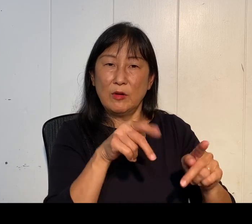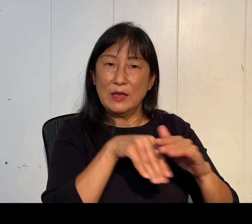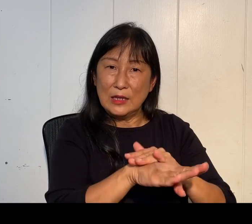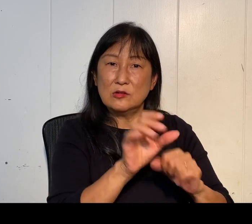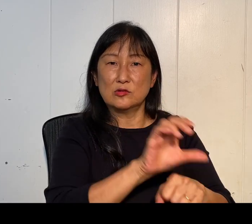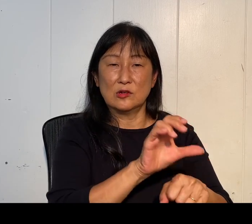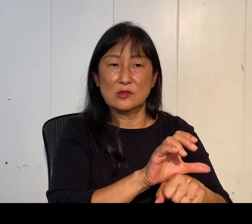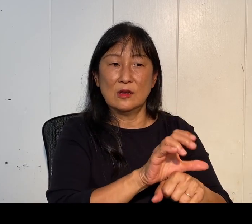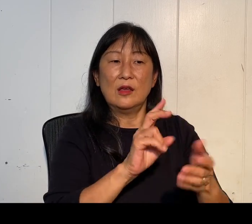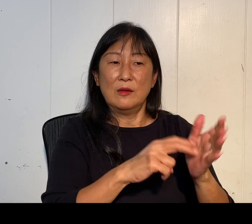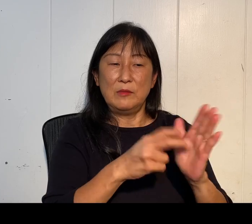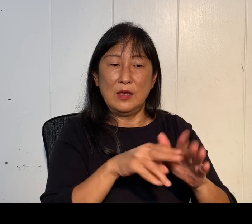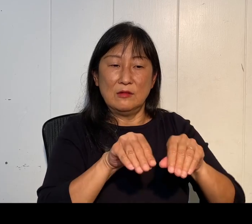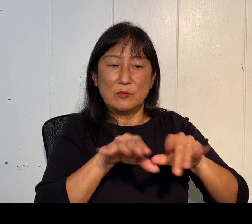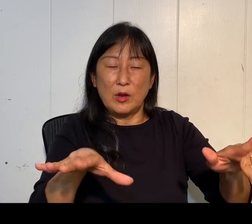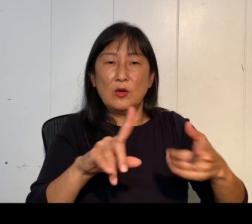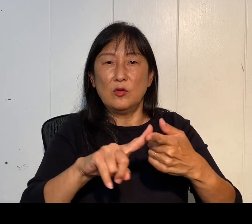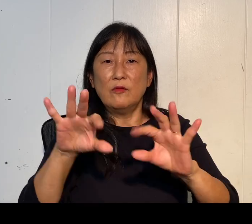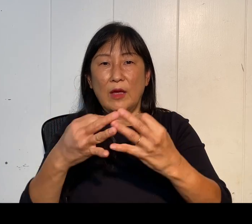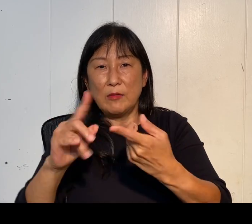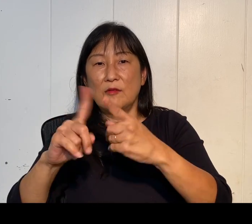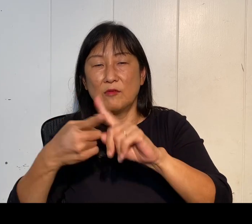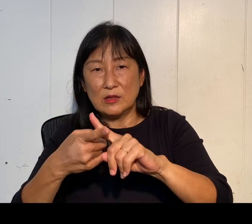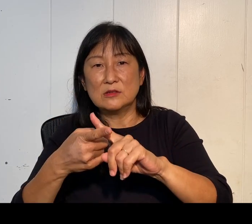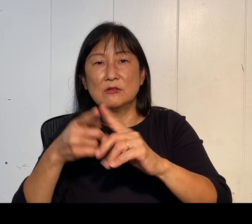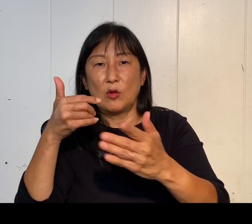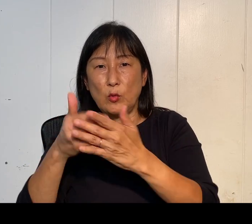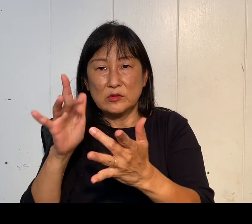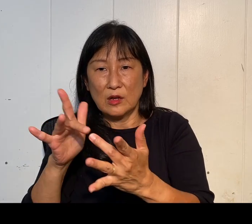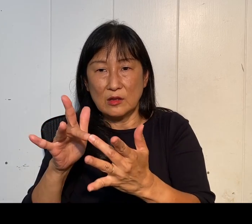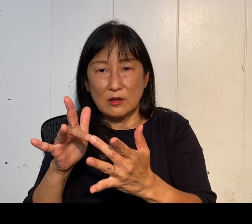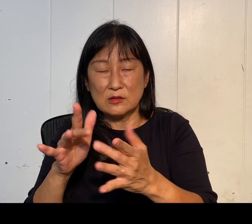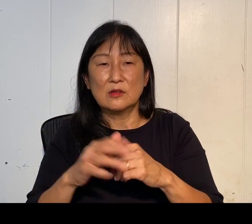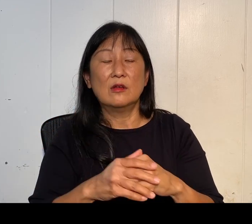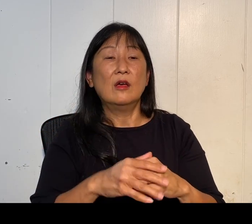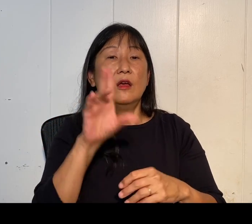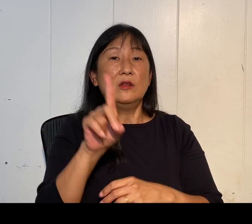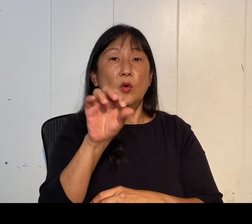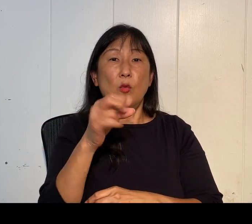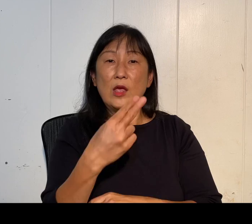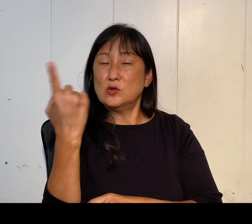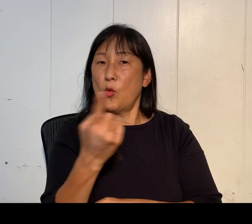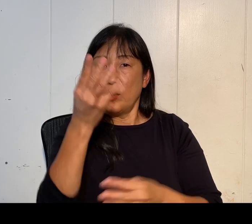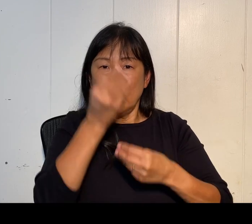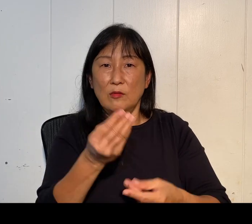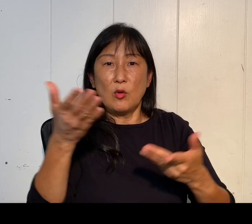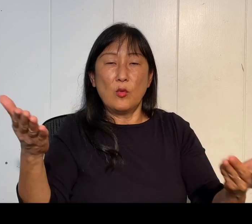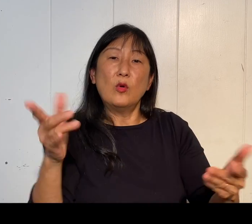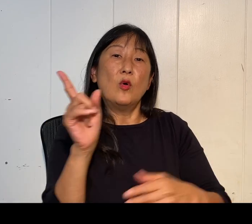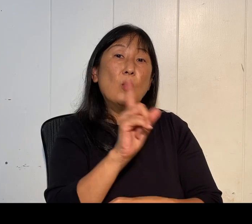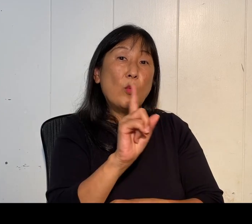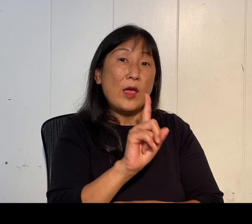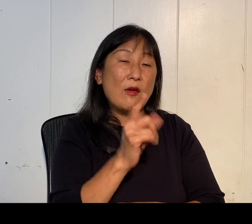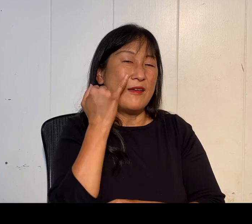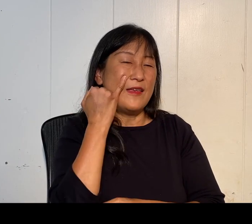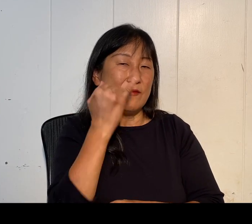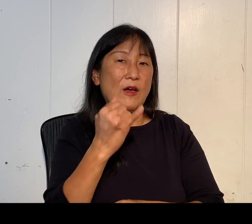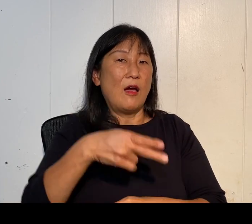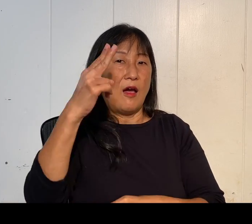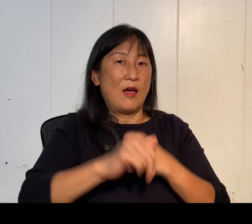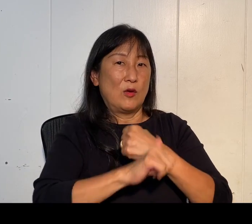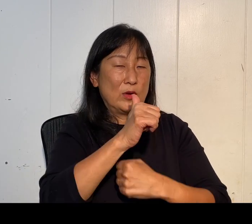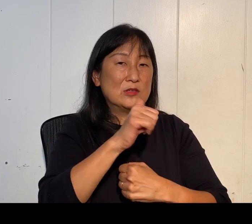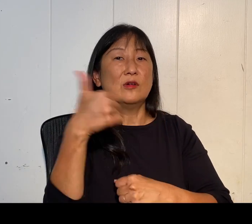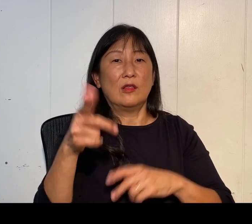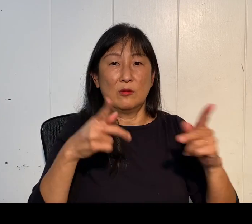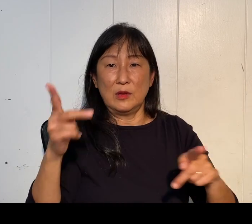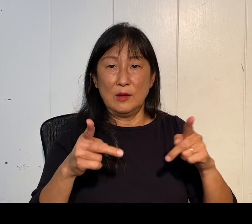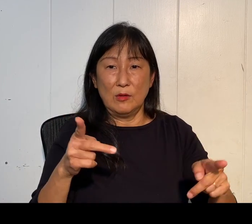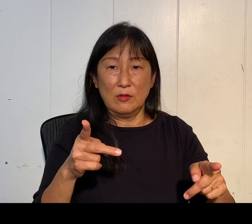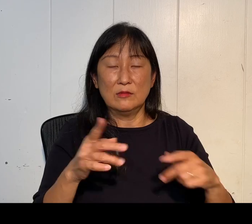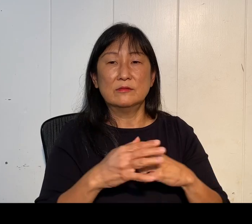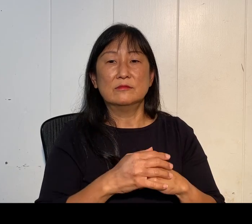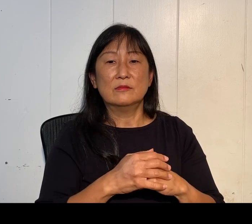The Department of Health discloses cluster locations only when there is an imminent risk to public health, and this disclosure is warranted to prevent further transmission of the disease